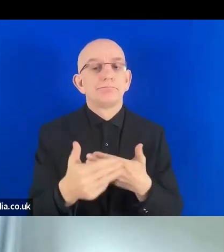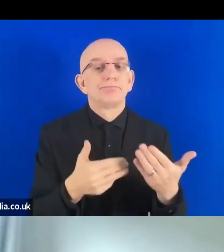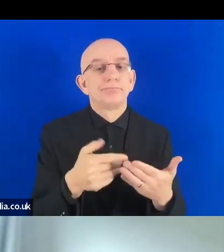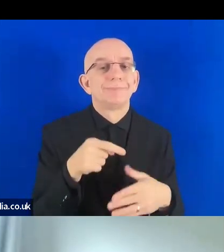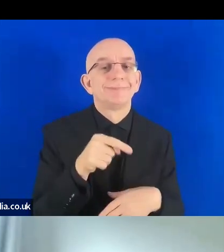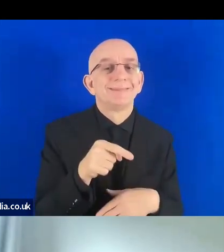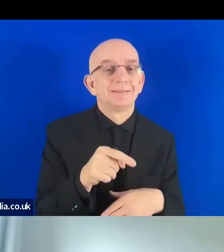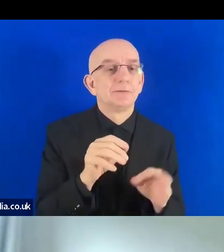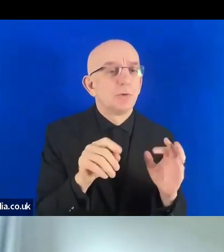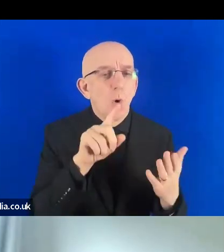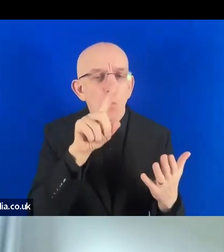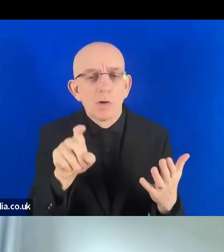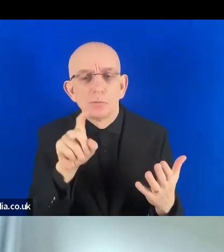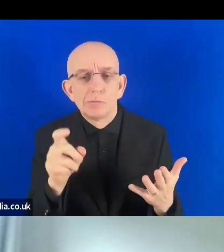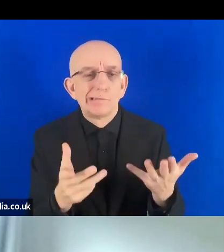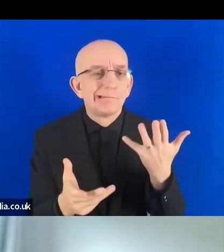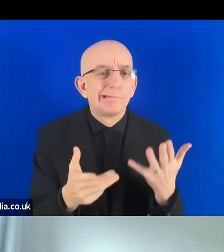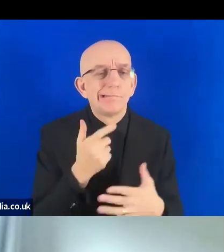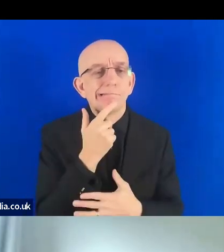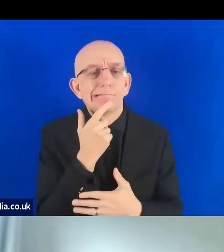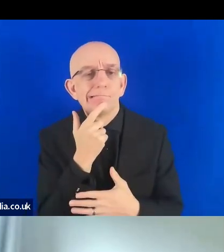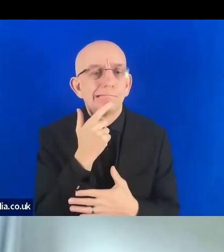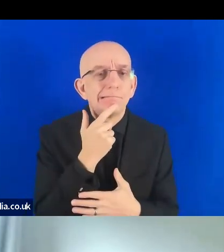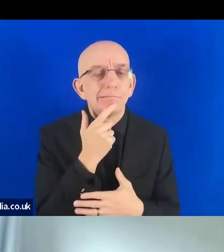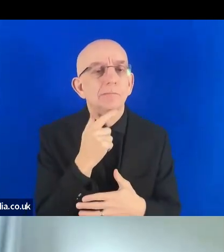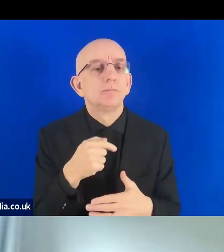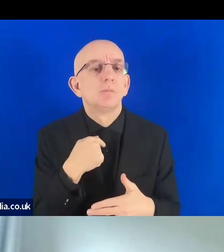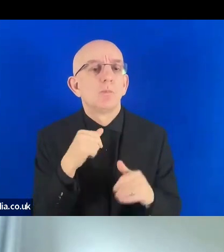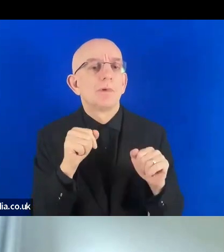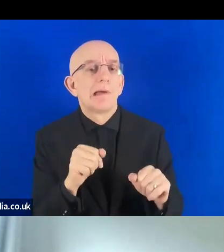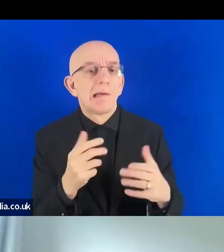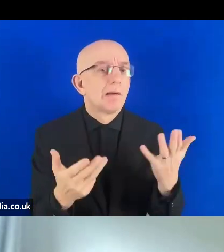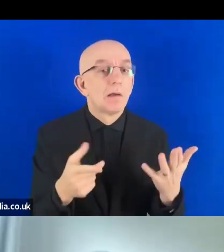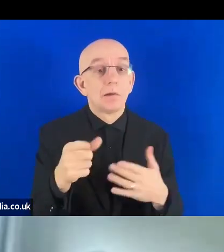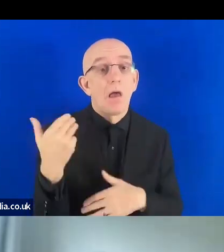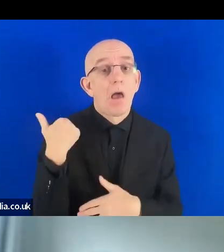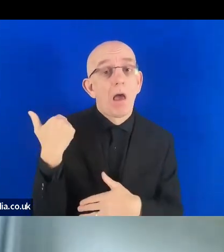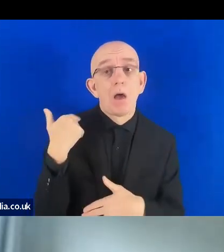Feel free to take a break. Now, also know if you have a few questions.